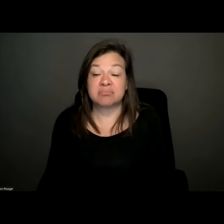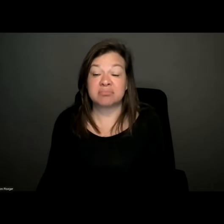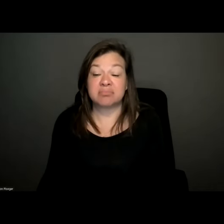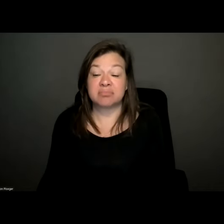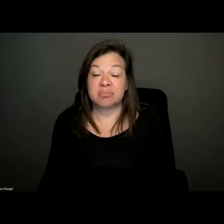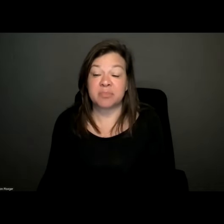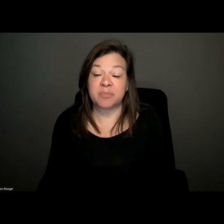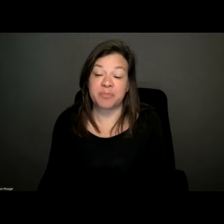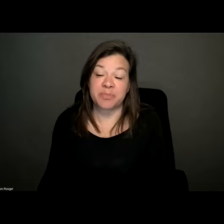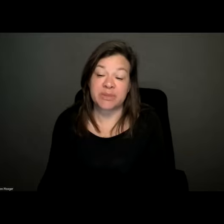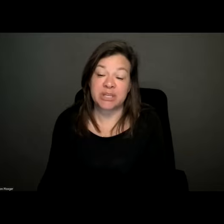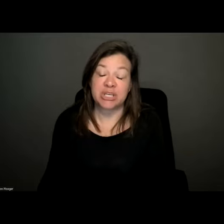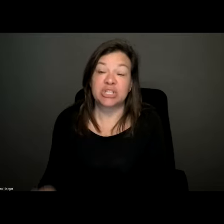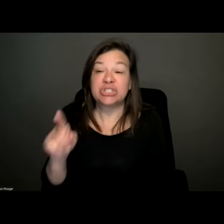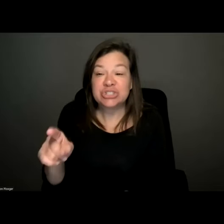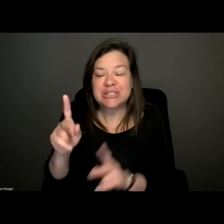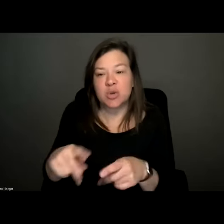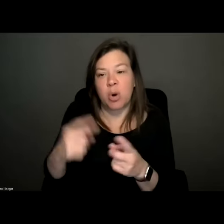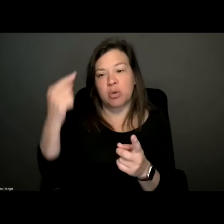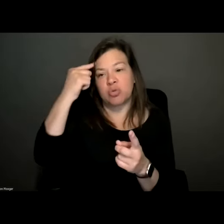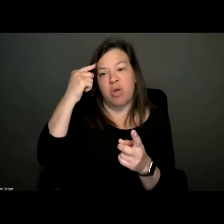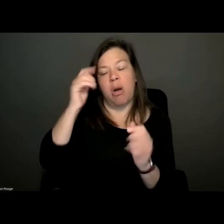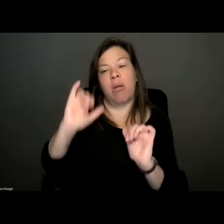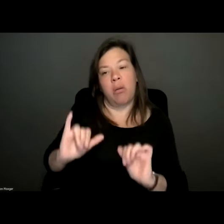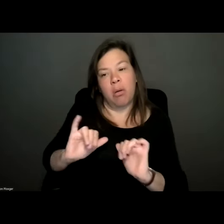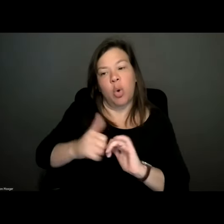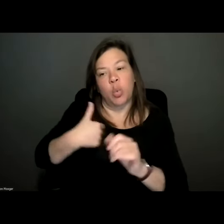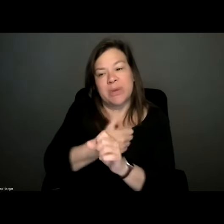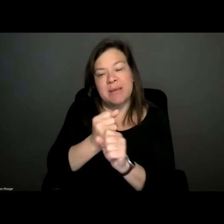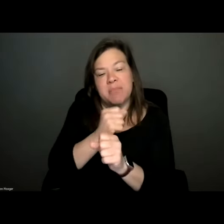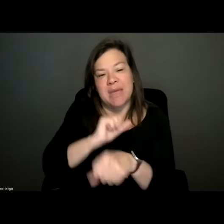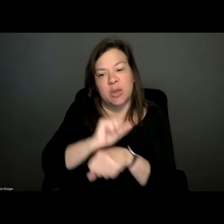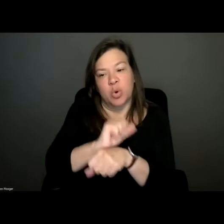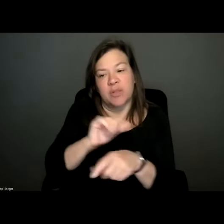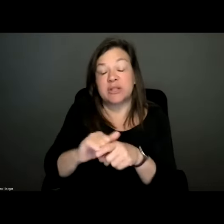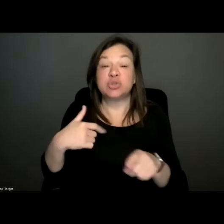"Hey, this is a way we can make this work." And so she had me use the duster very aggressively